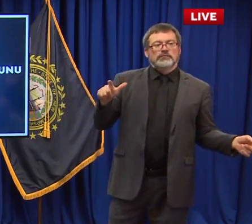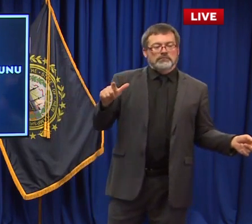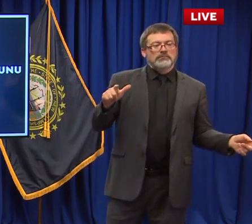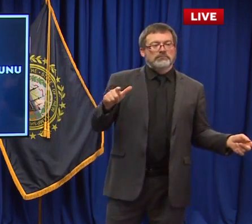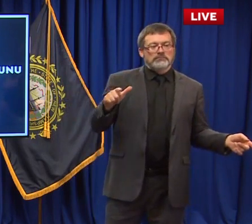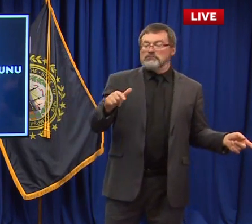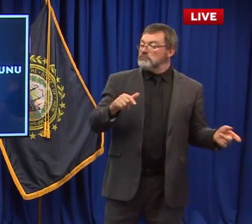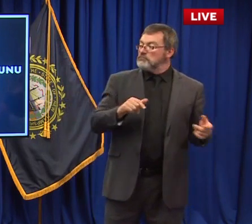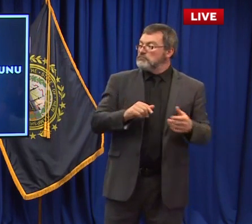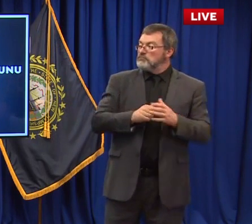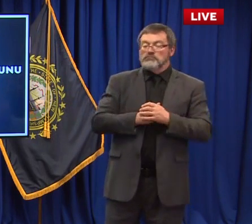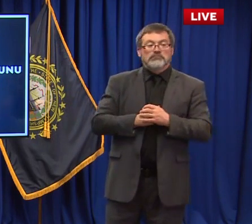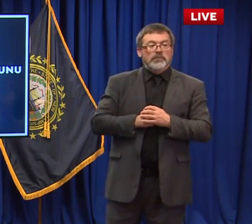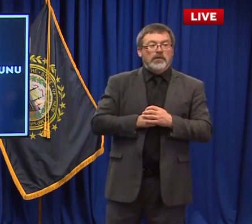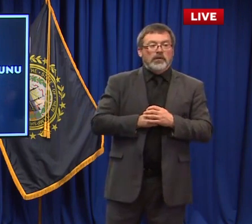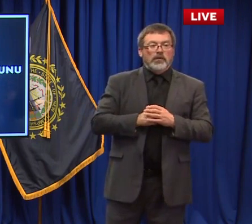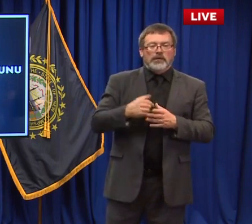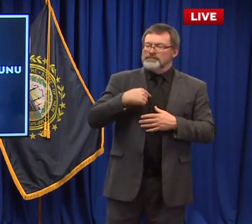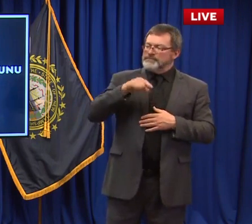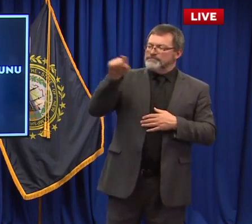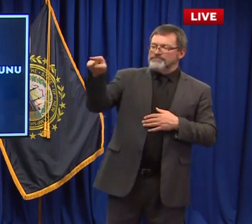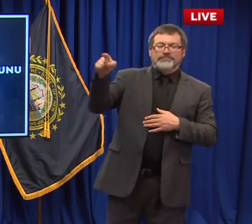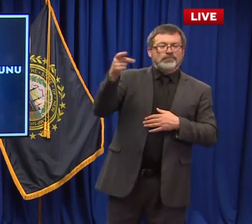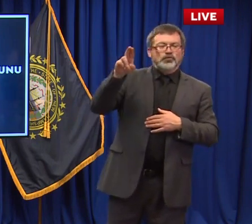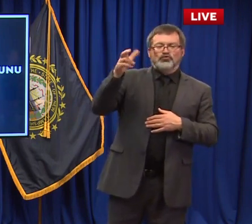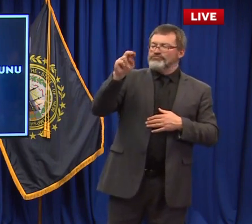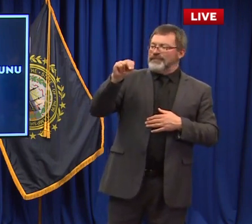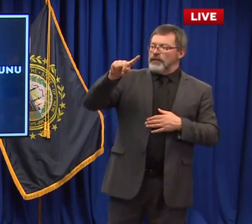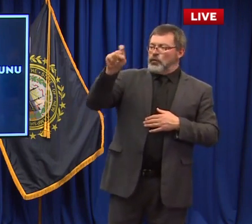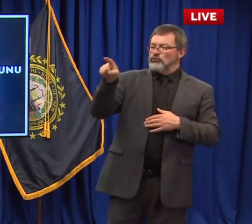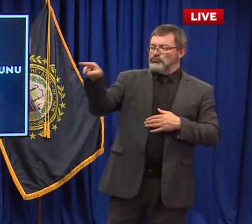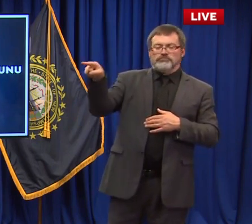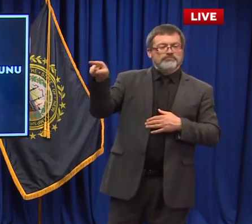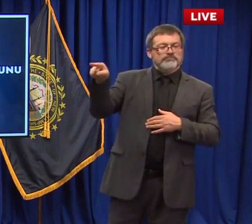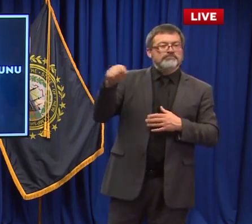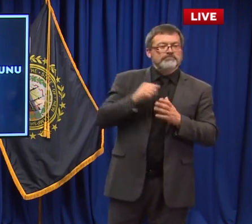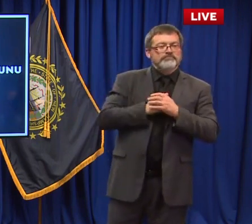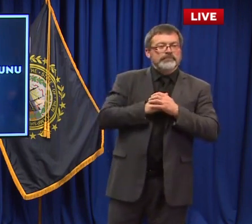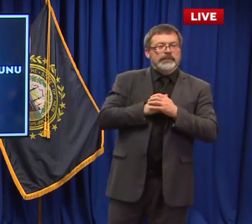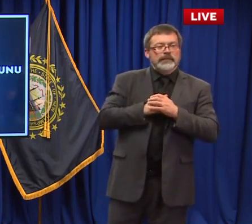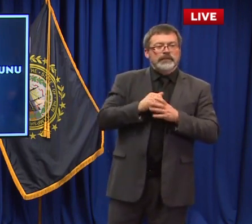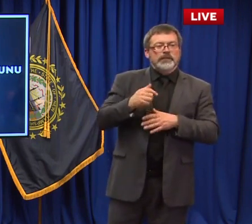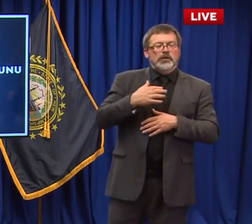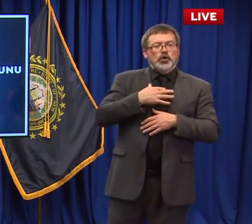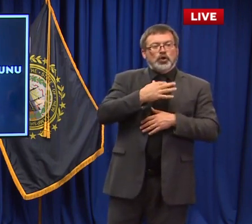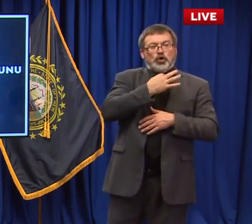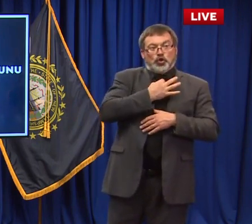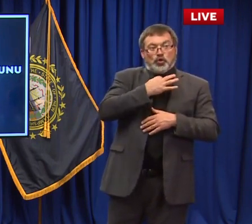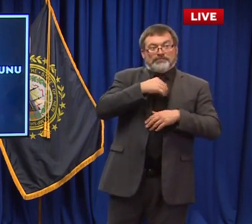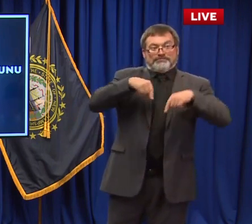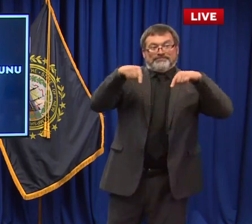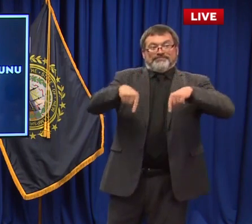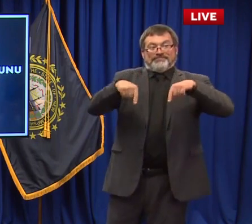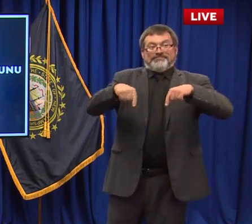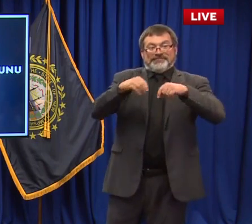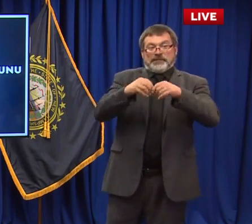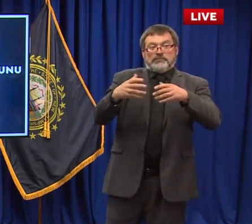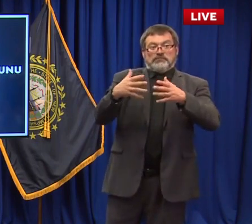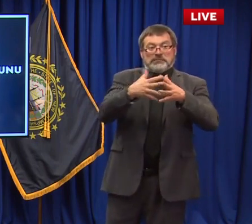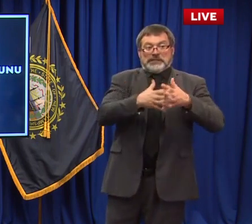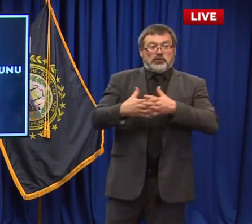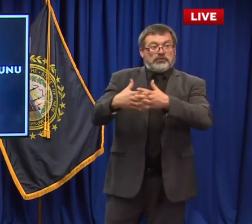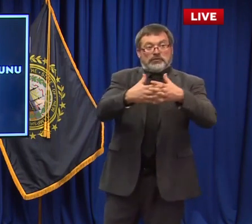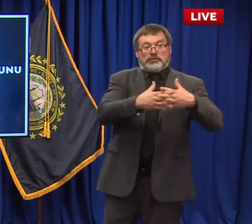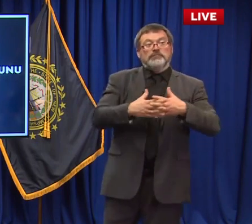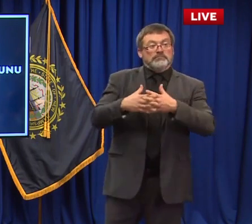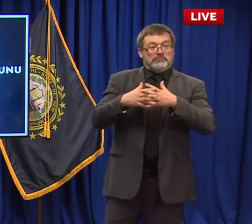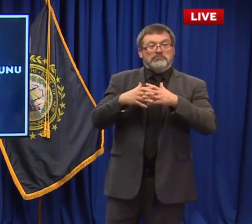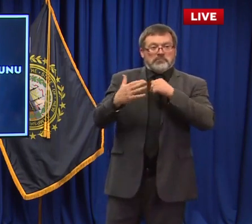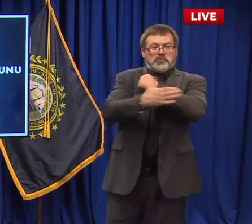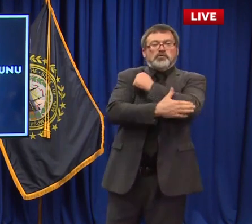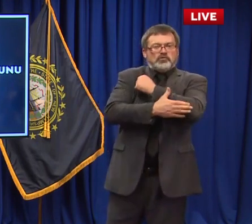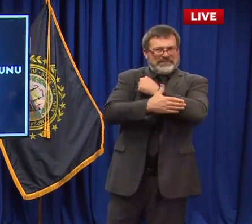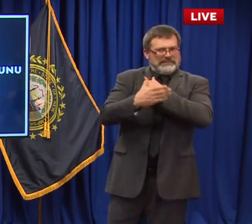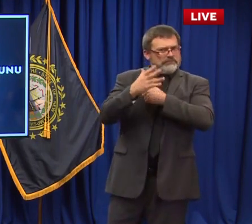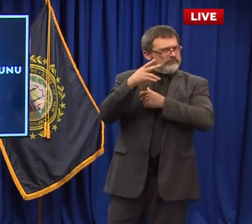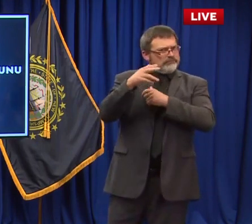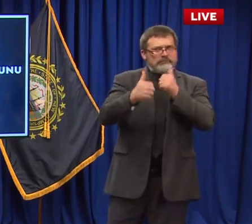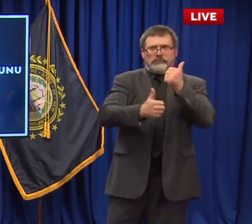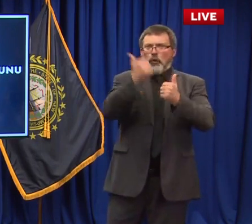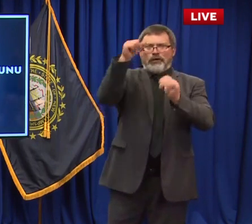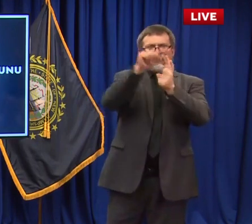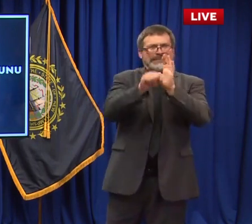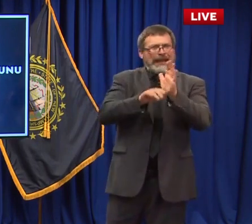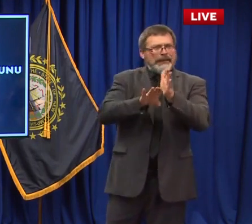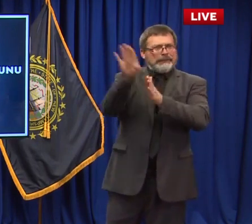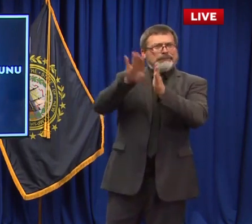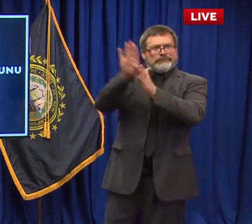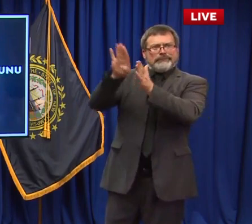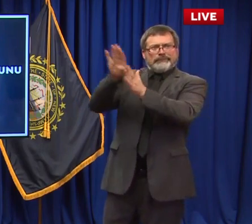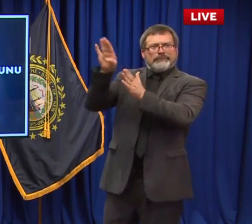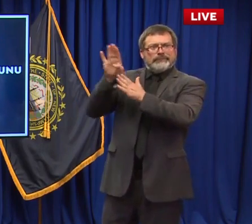MICHAEL, "NEW HAMPSHIRE JOURNAL." >> FIRST QUESTION FOR DR. CHAN, WHAT CAN NEW HAMPSHIRE LEARN FROM WHAT WE HAVE SEEN WITH RATES OF TESTING POSITIVE